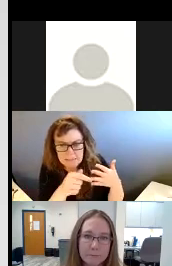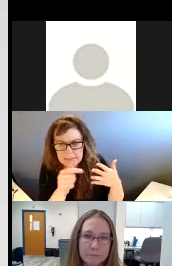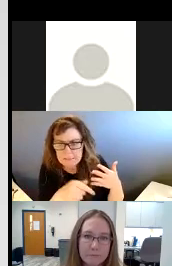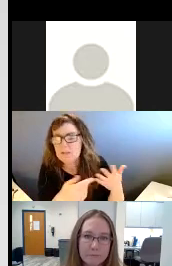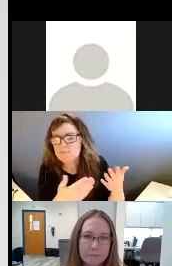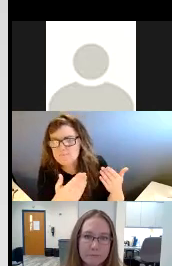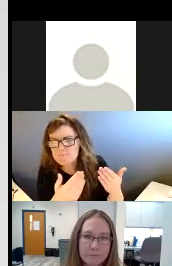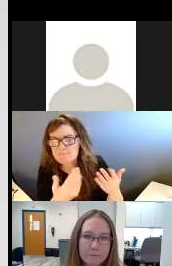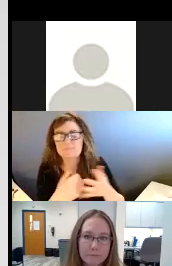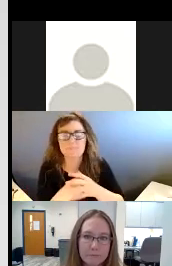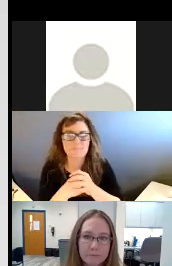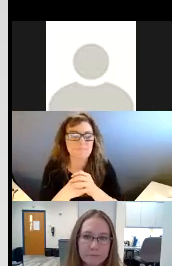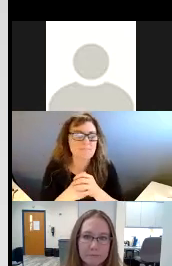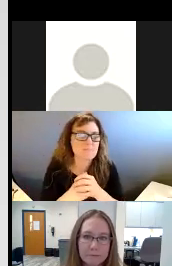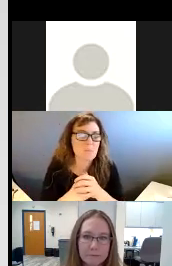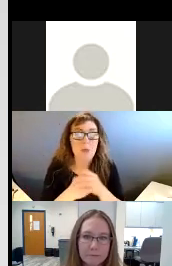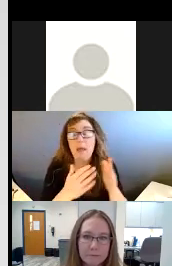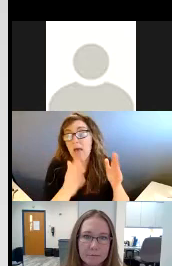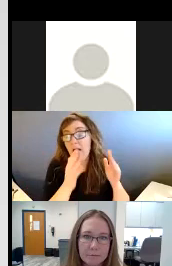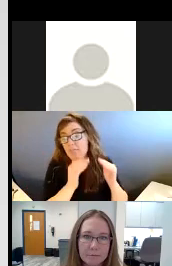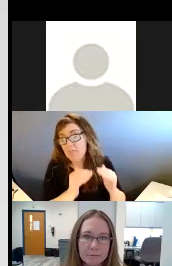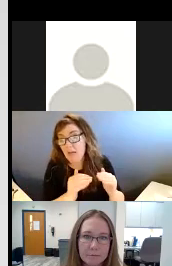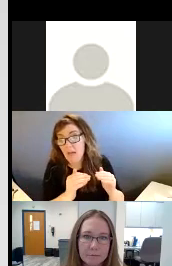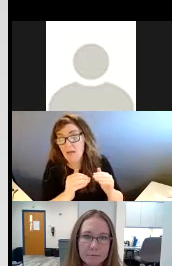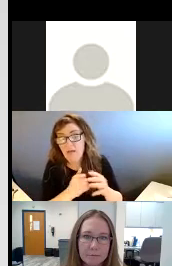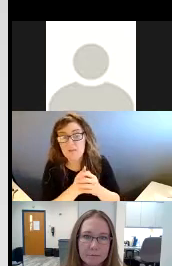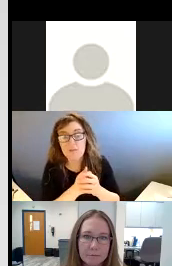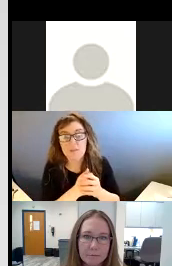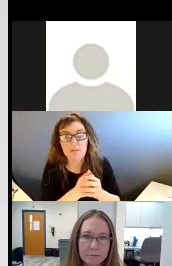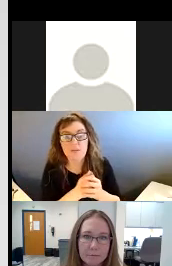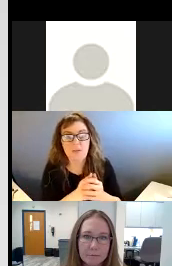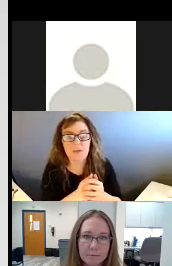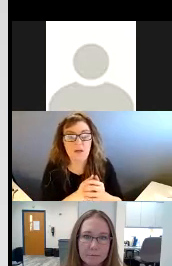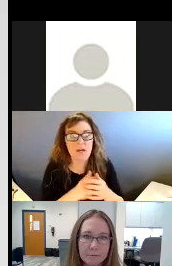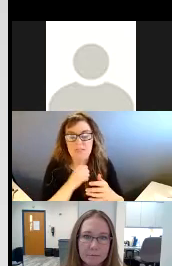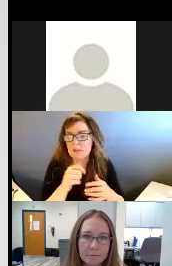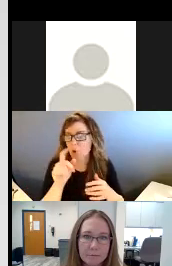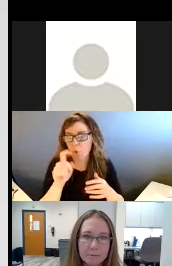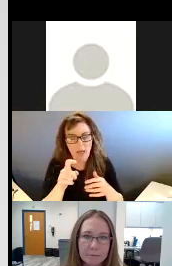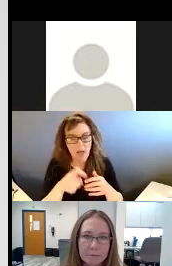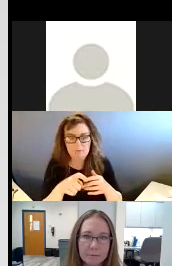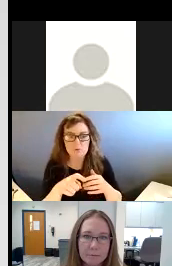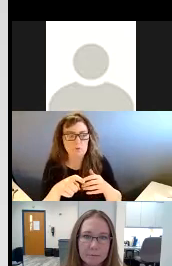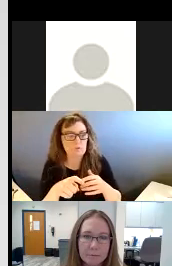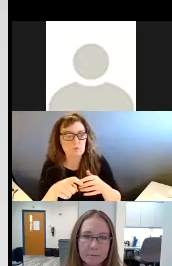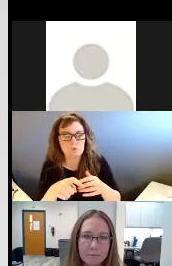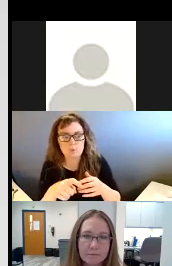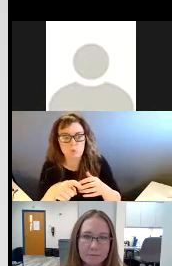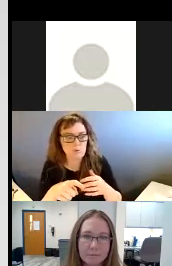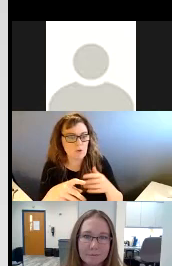THE FAMILY THEN WITH THIS PROCESS, SINCE IT'S ALL LIVE, THEY DON'T HAVE TO SEND ANYTHING IN, WHICH IS HELPFUL IF BOTH THE TIME PART OF THINGS AND IN THE